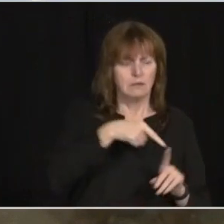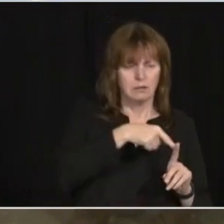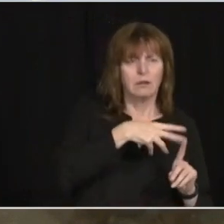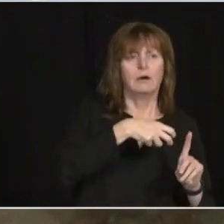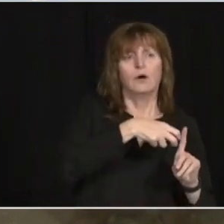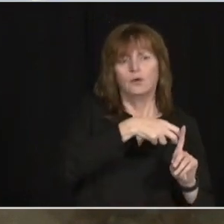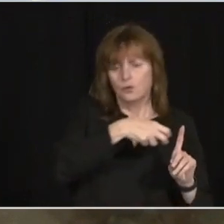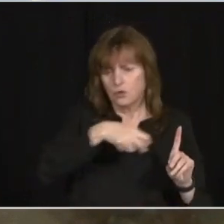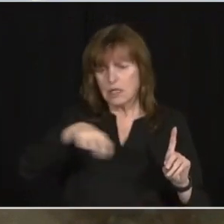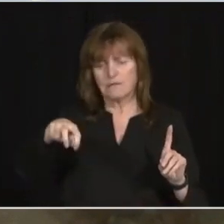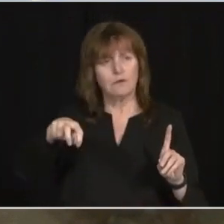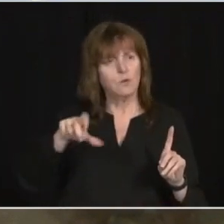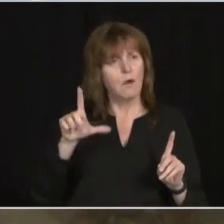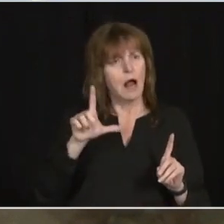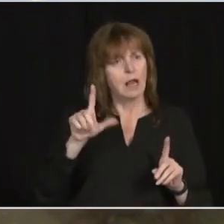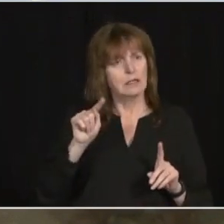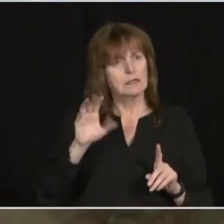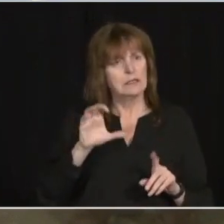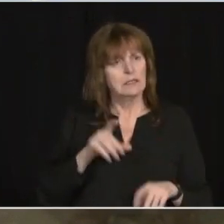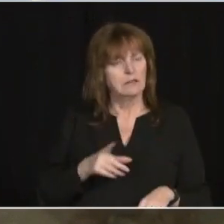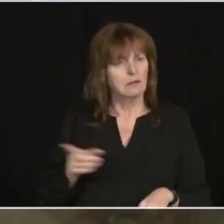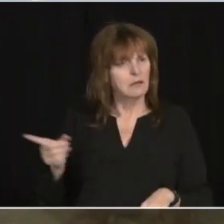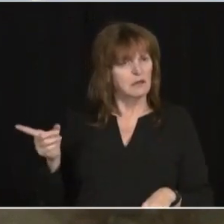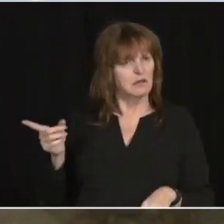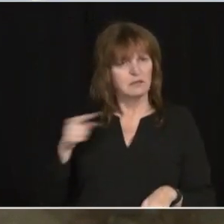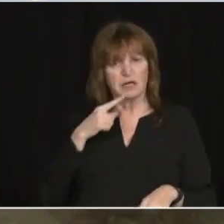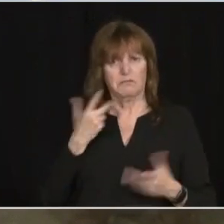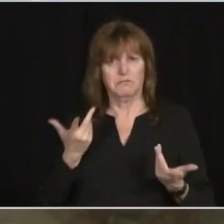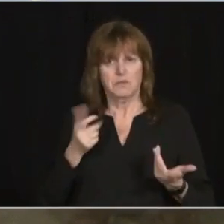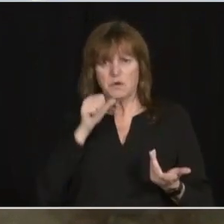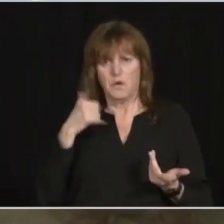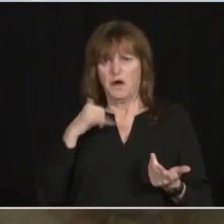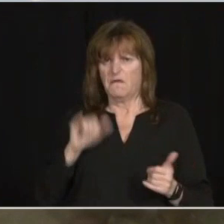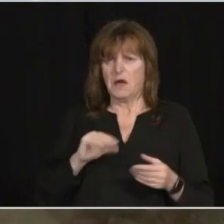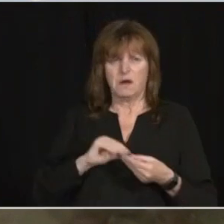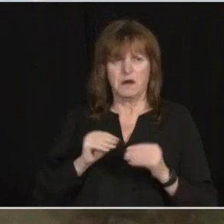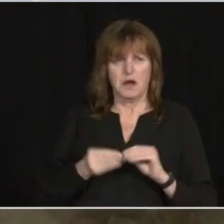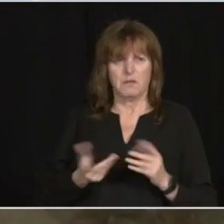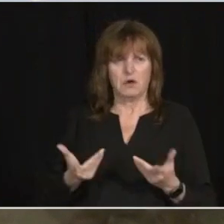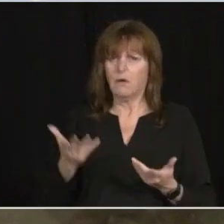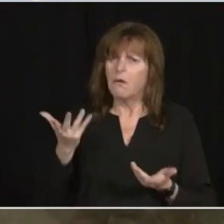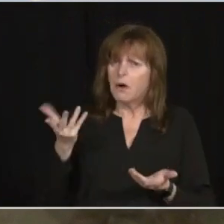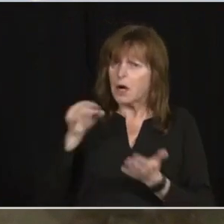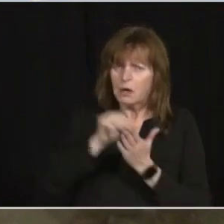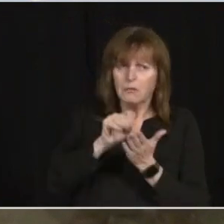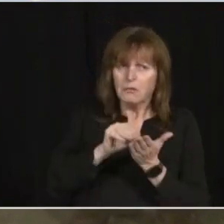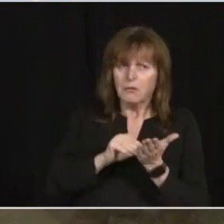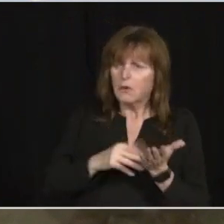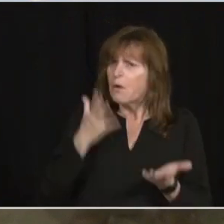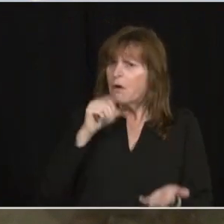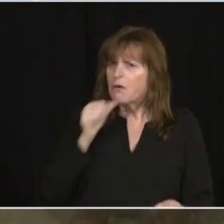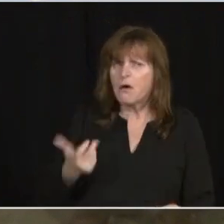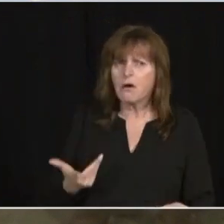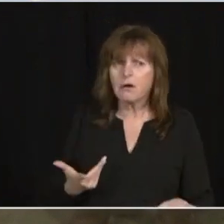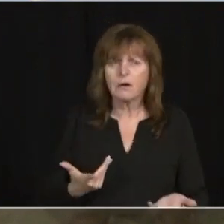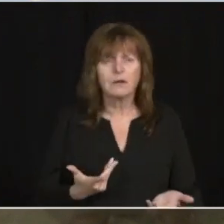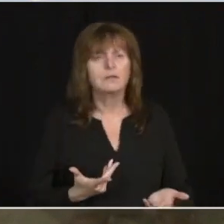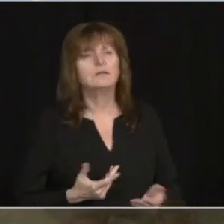the number is very few. Why wouldn't you track that? First of all, when people go to long-term